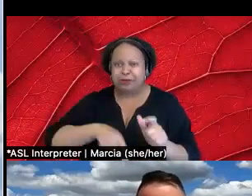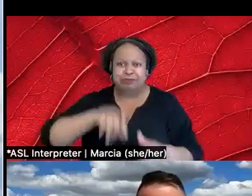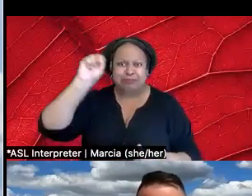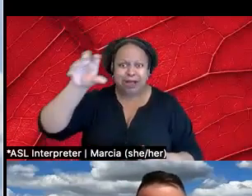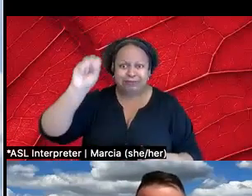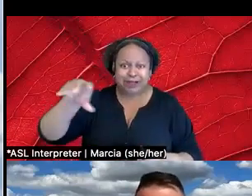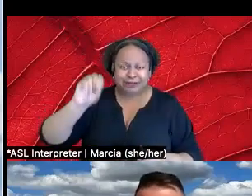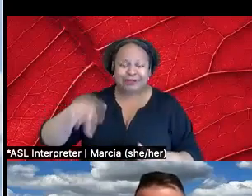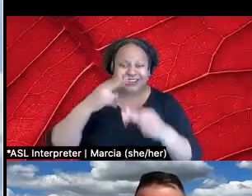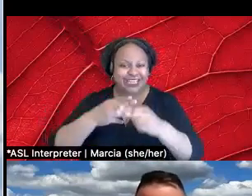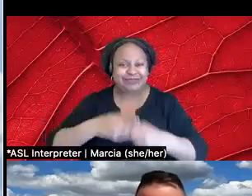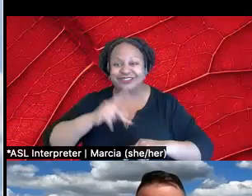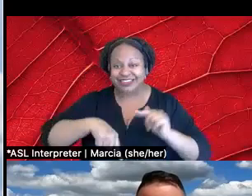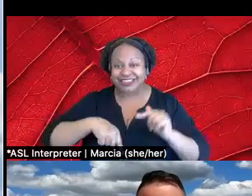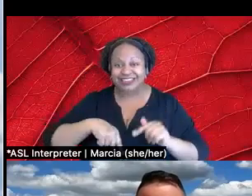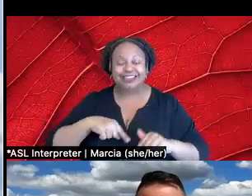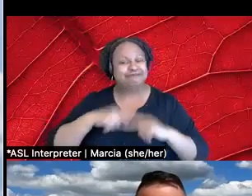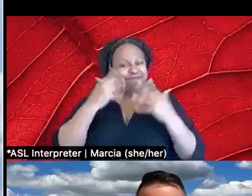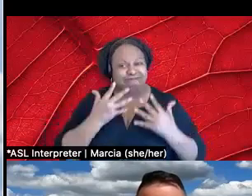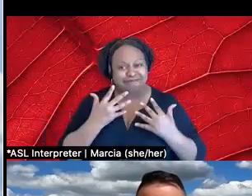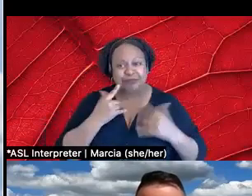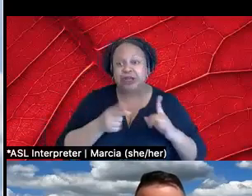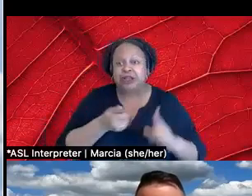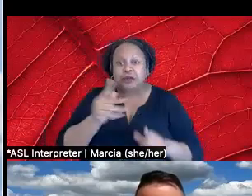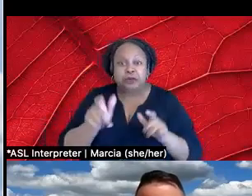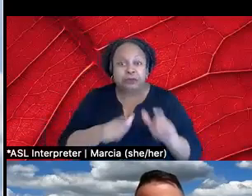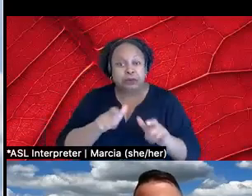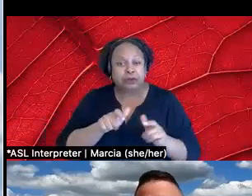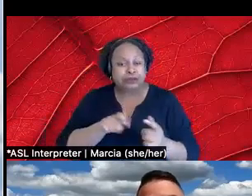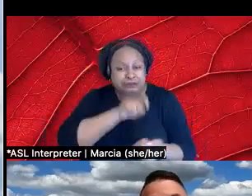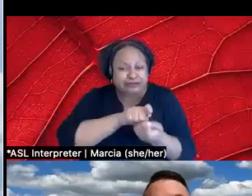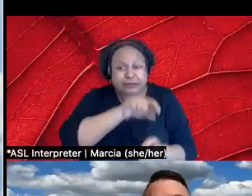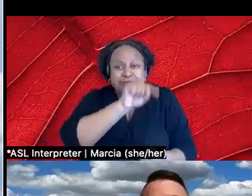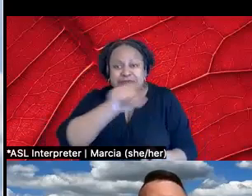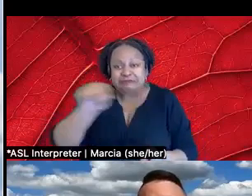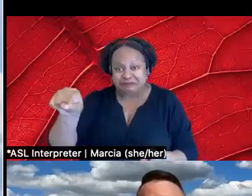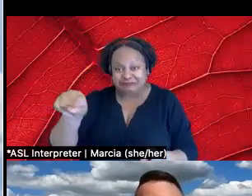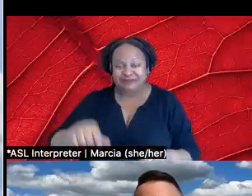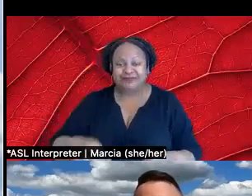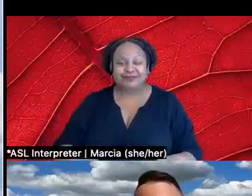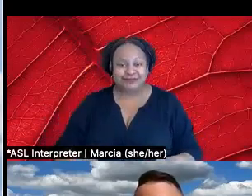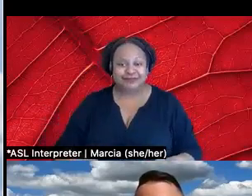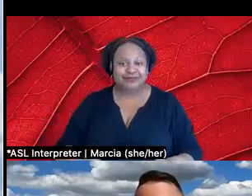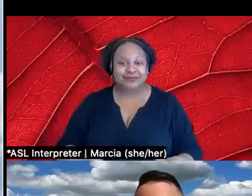but but did want to name a few people very specifically for an Emmy, Okanami,